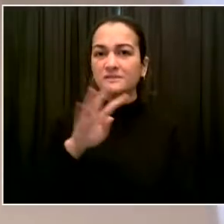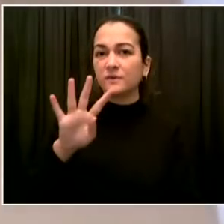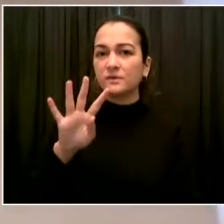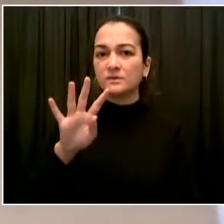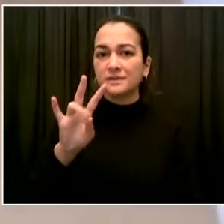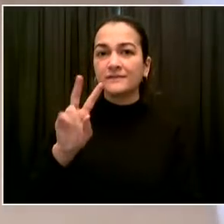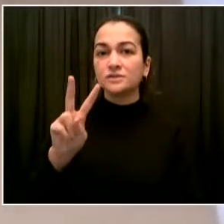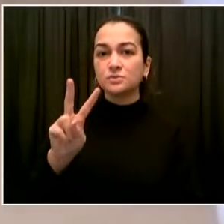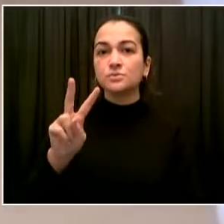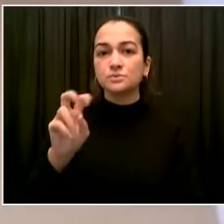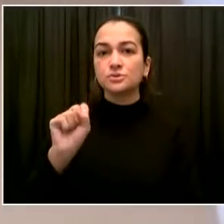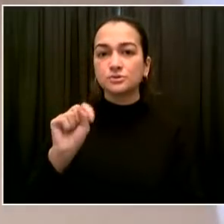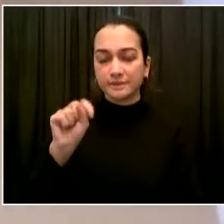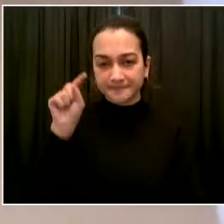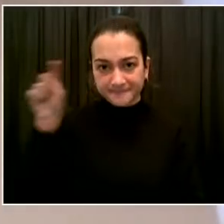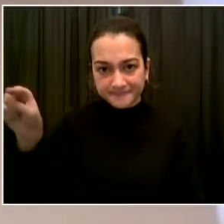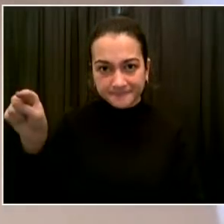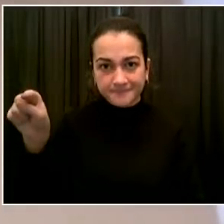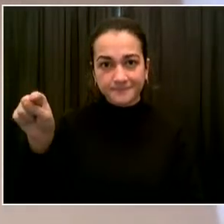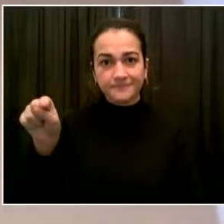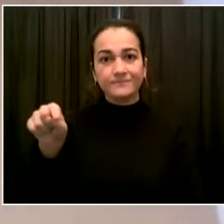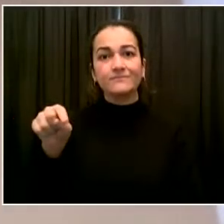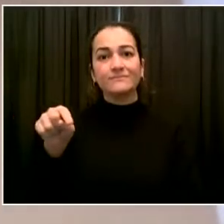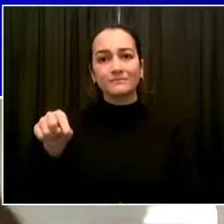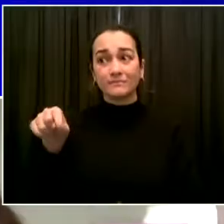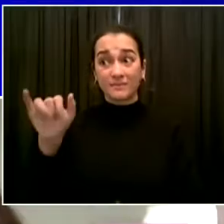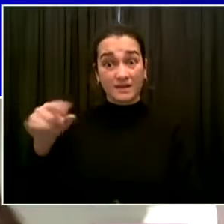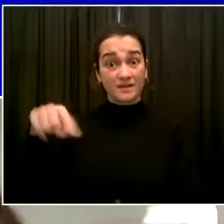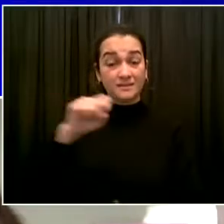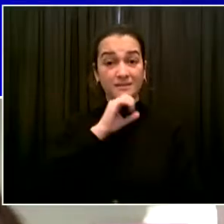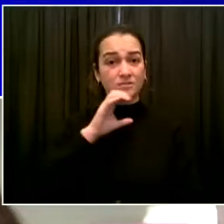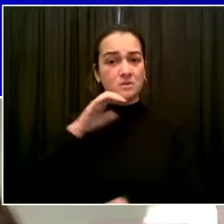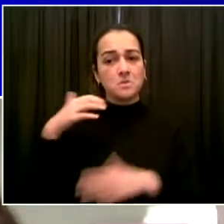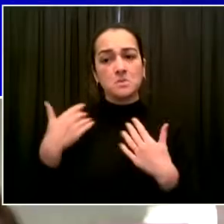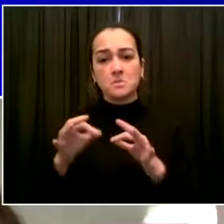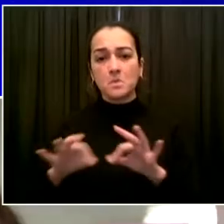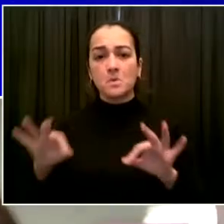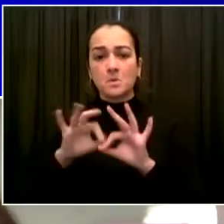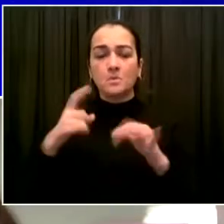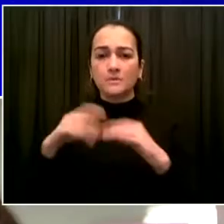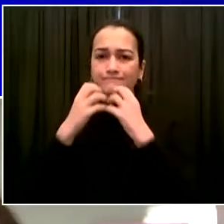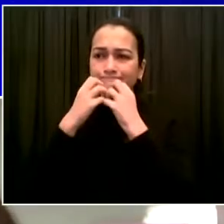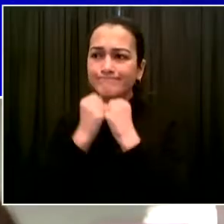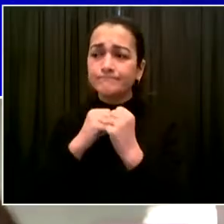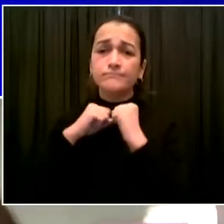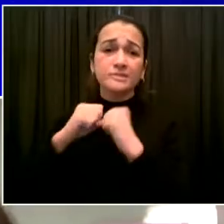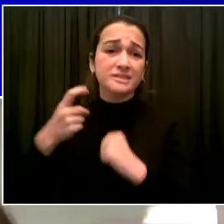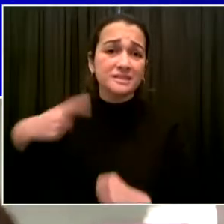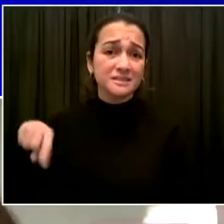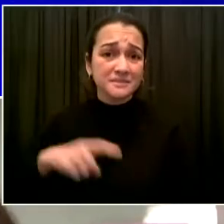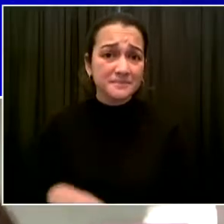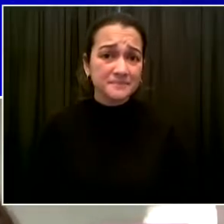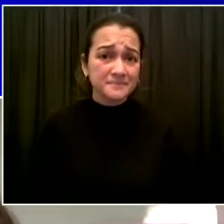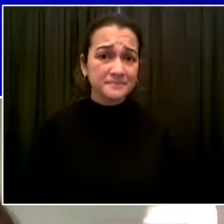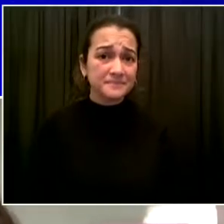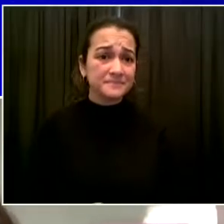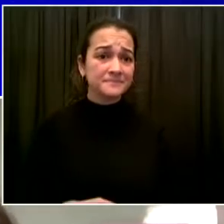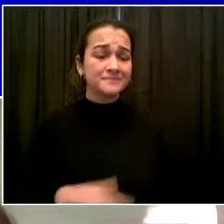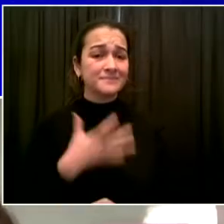HAWE VE TO PROTECT THEM AND NOW YOU ARE PROTECTING OUR CITY'S CHILDREN. THANK YOU SO